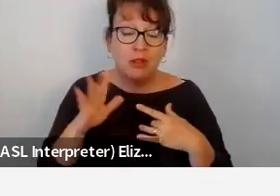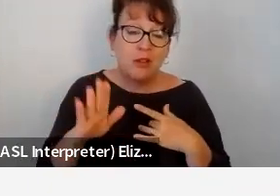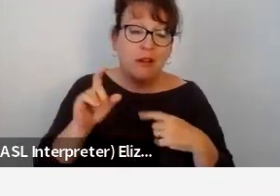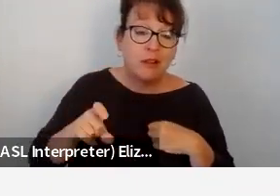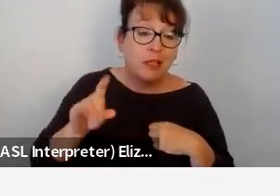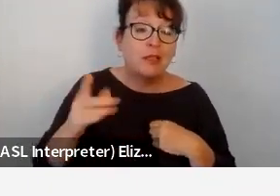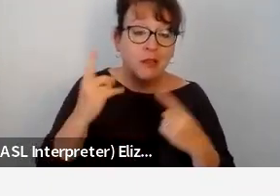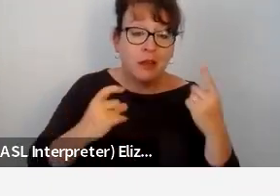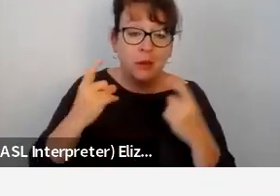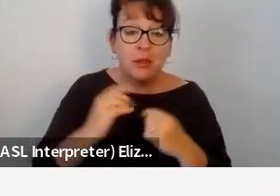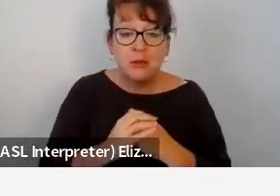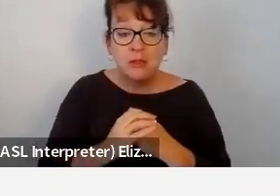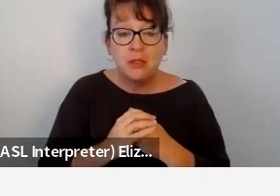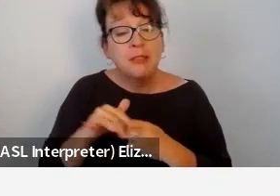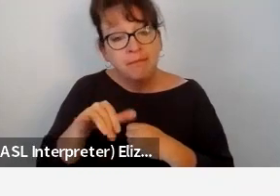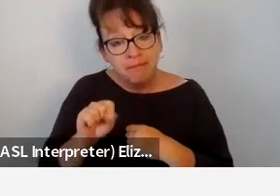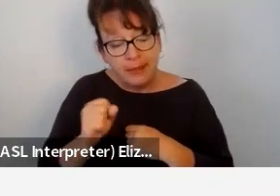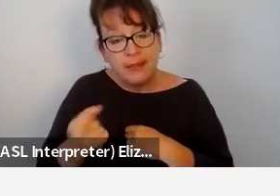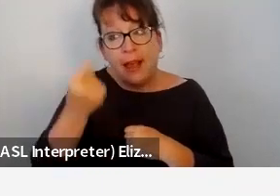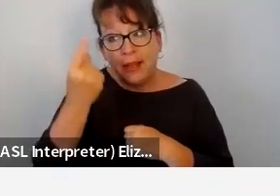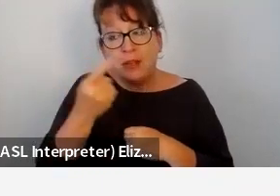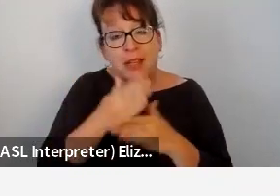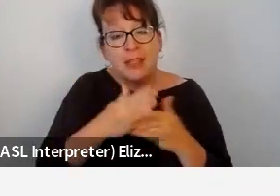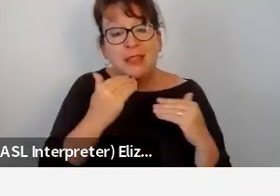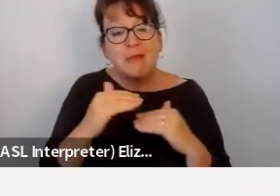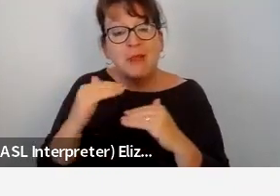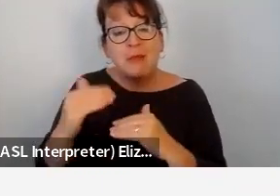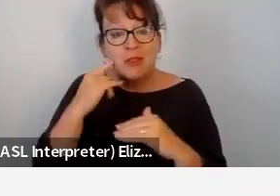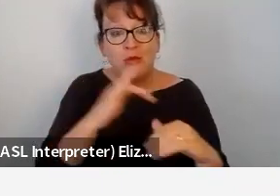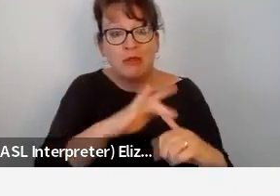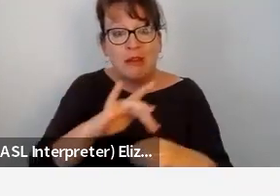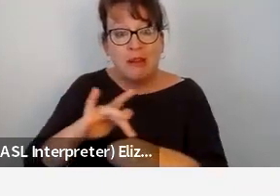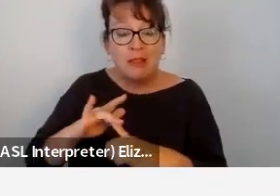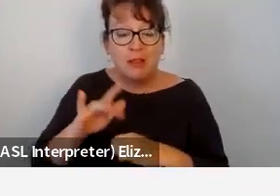near-port communities from climate impacts. And lastly, strategy analysis and goal-setting,